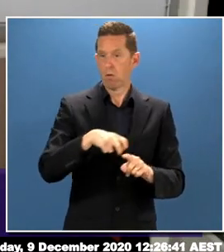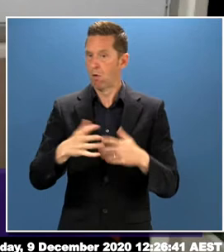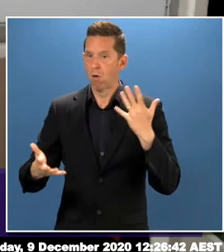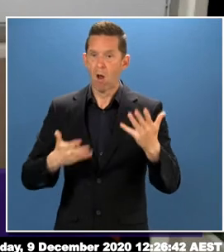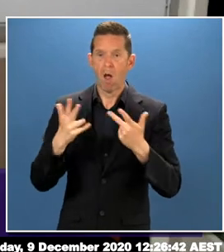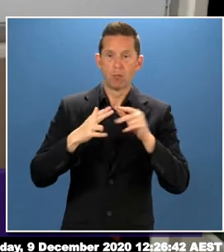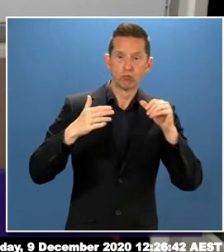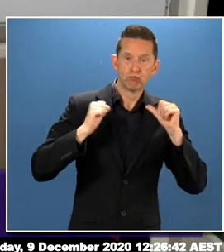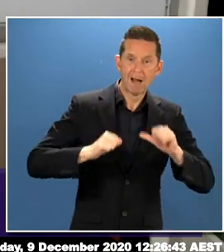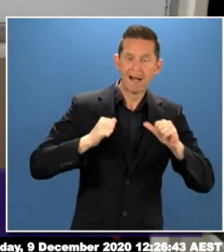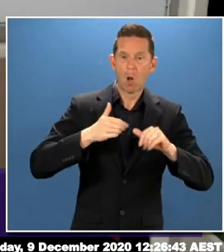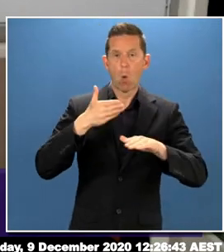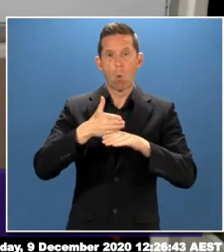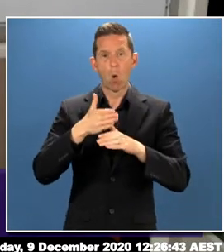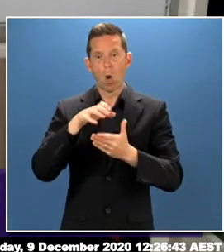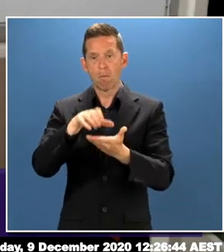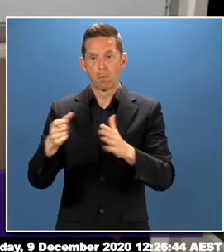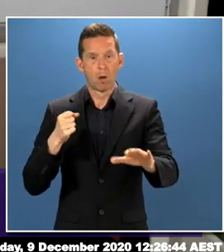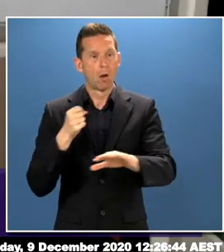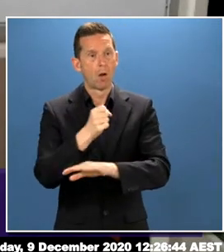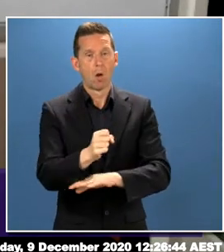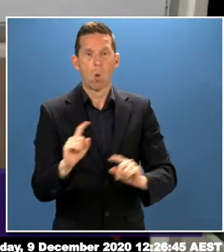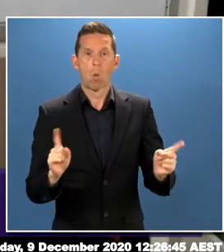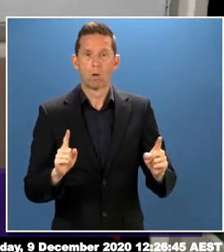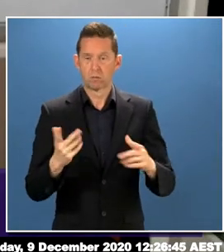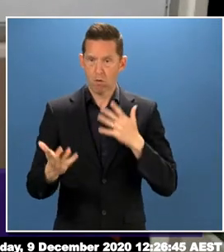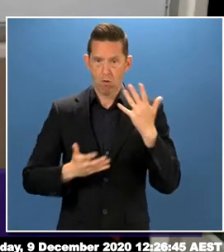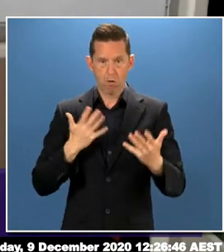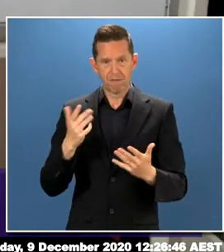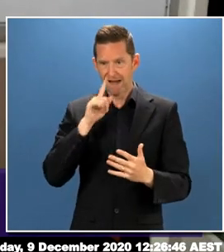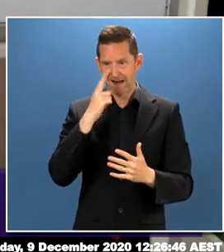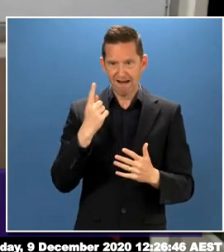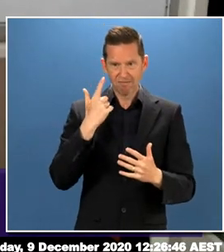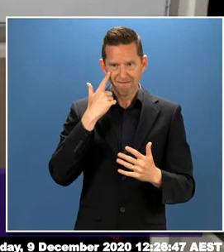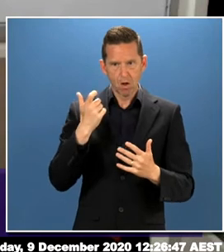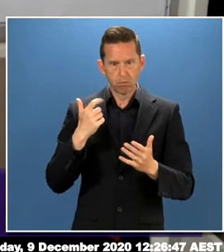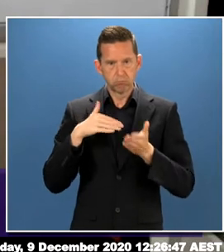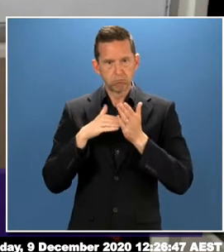so they aren't available and we haven't tapped into what motivates this young person anywhere and skill them up.